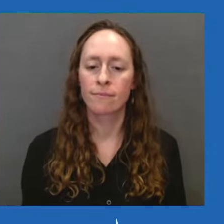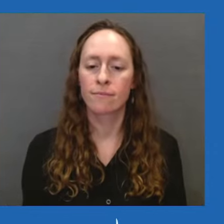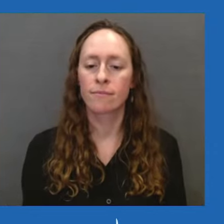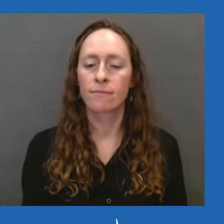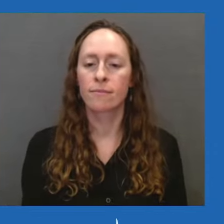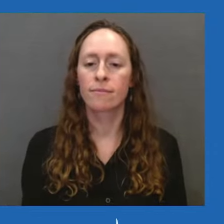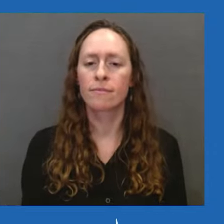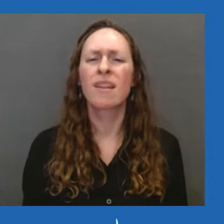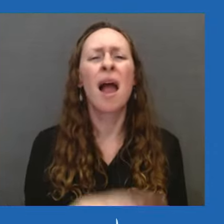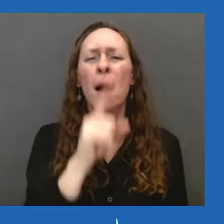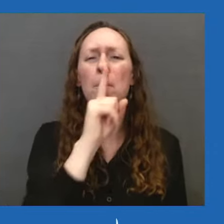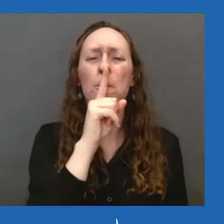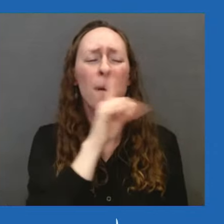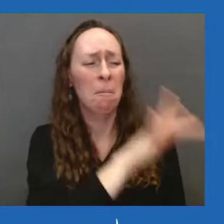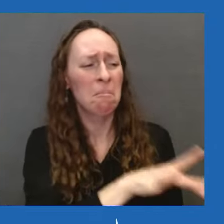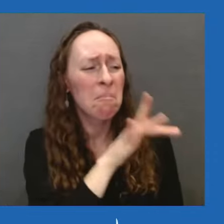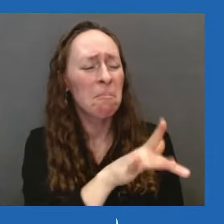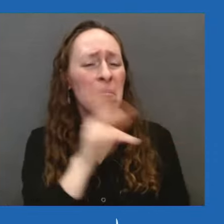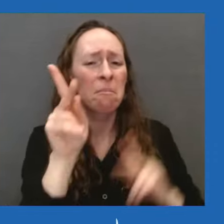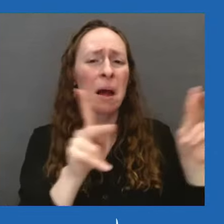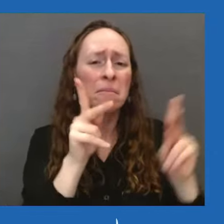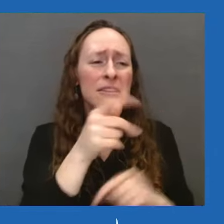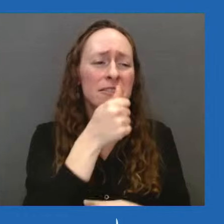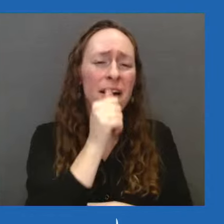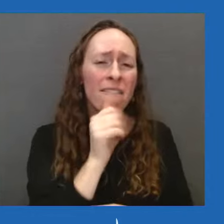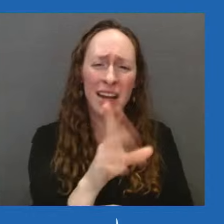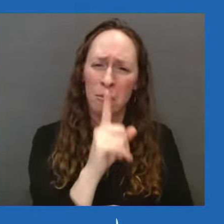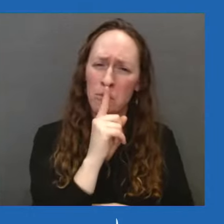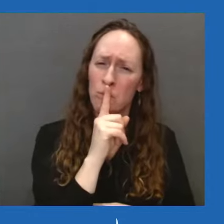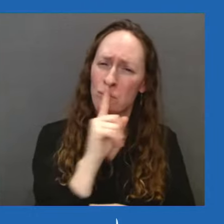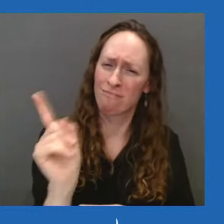If we had another 5 million women working who can't work now,